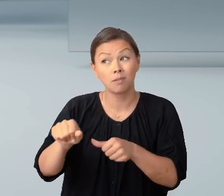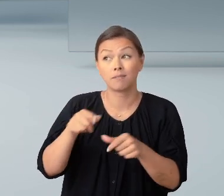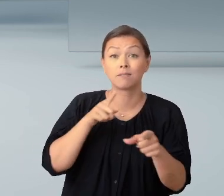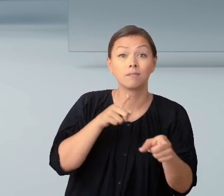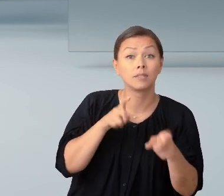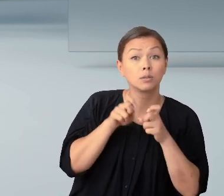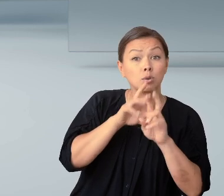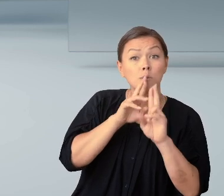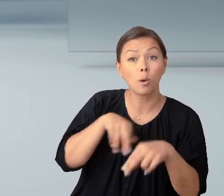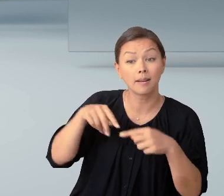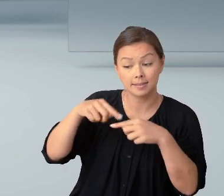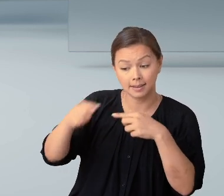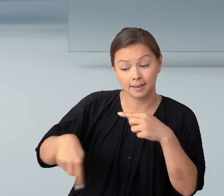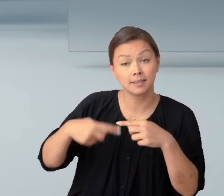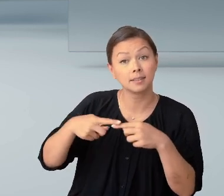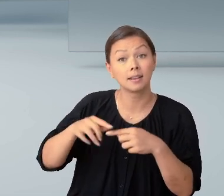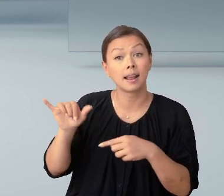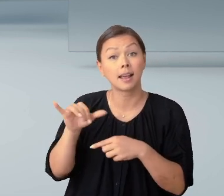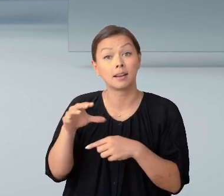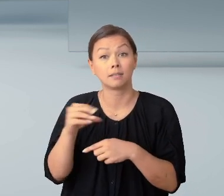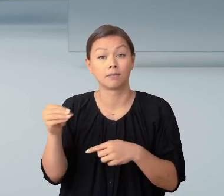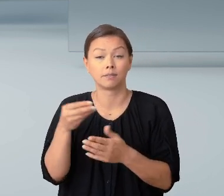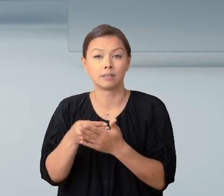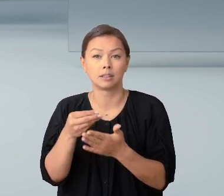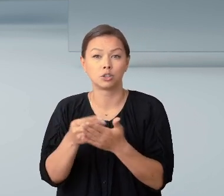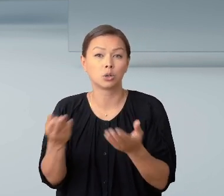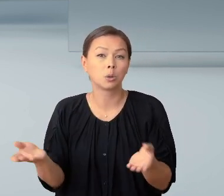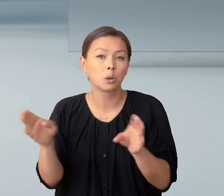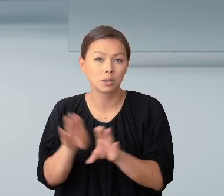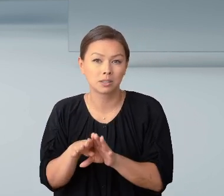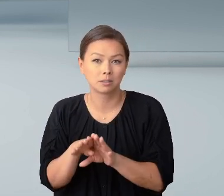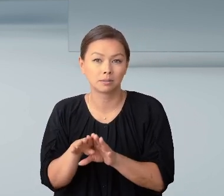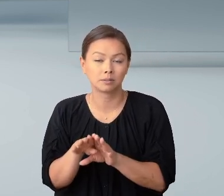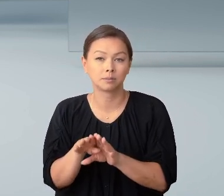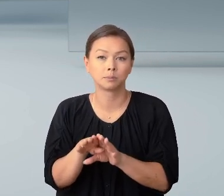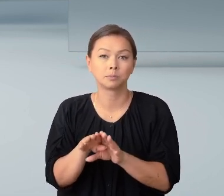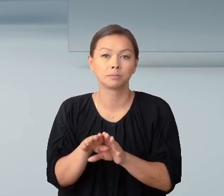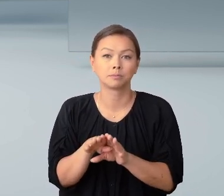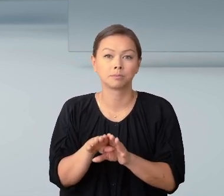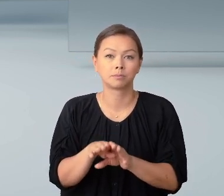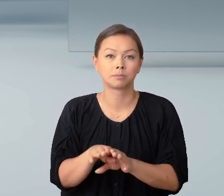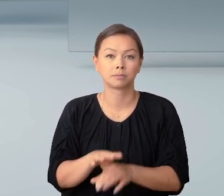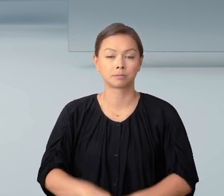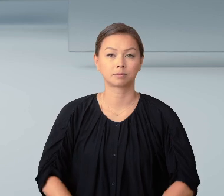cycles and financial closes, real-time data visualization across departments,